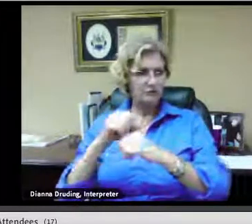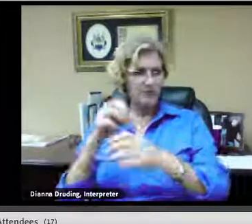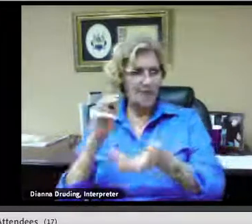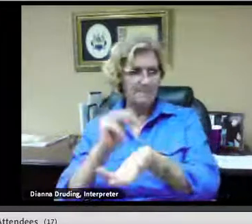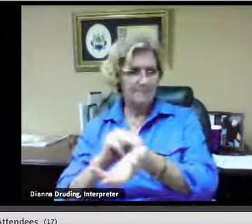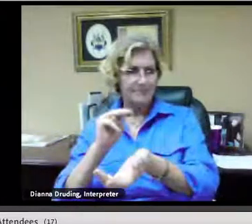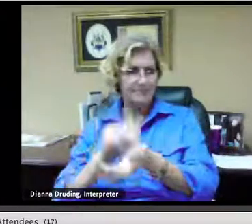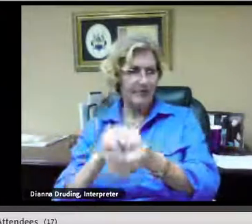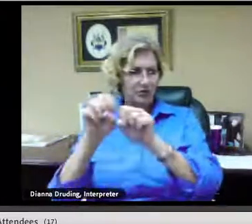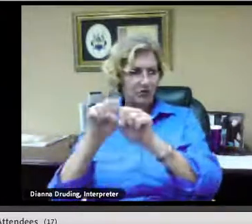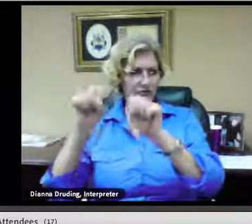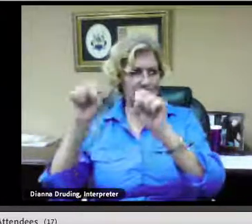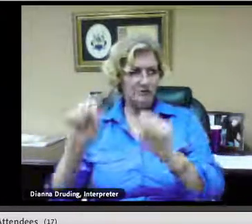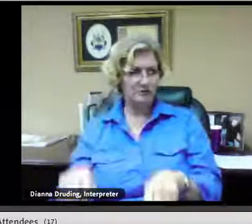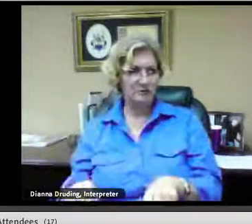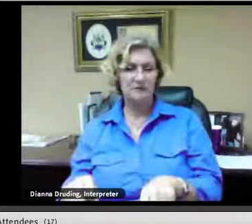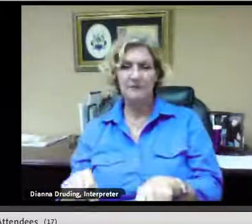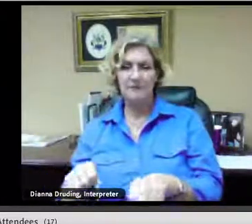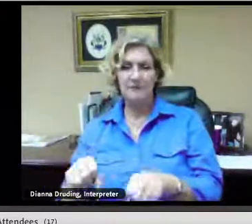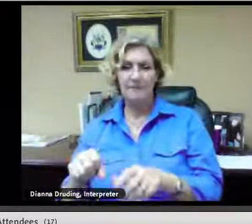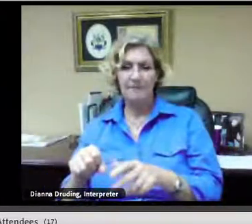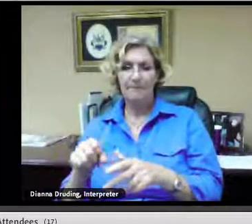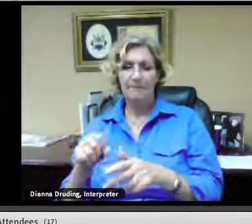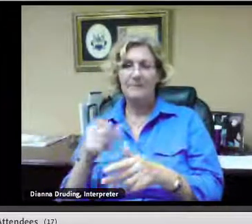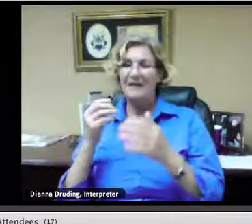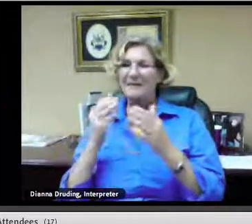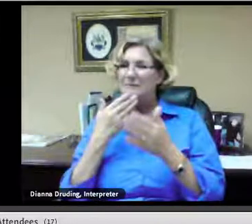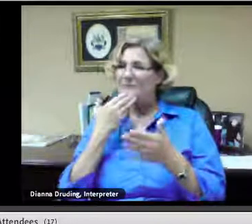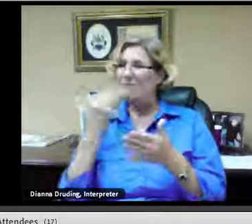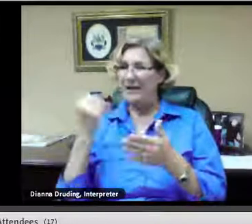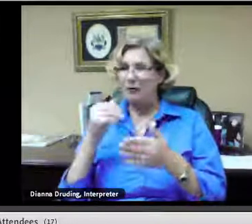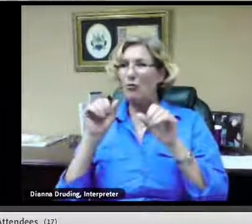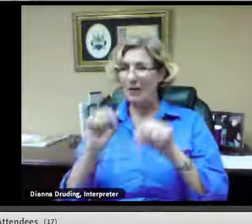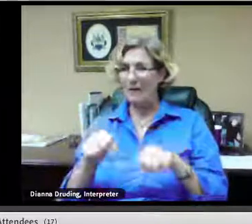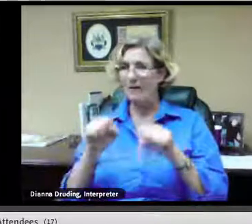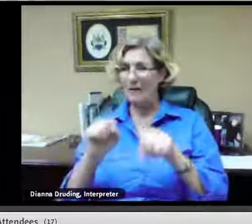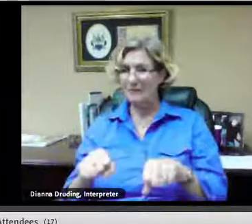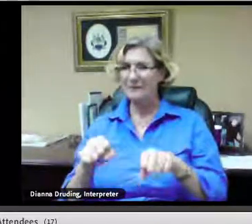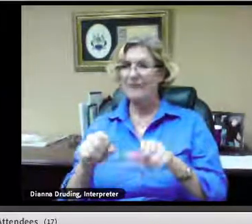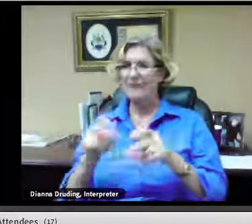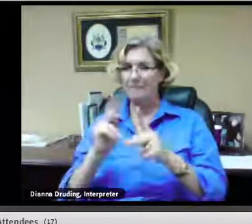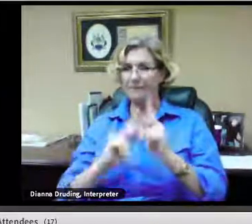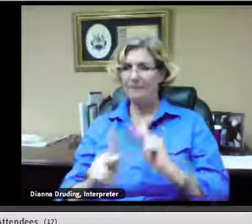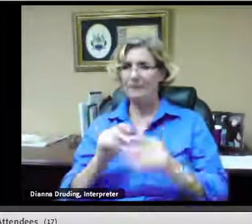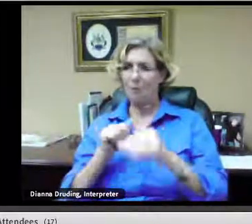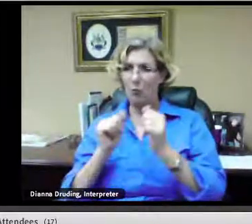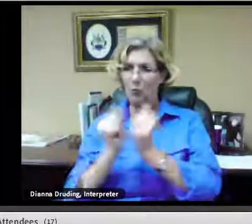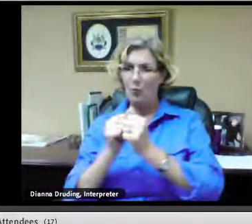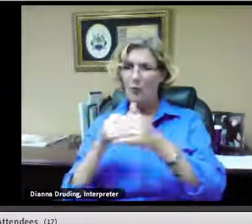and serve people with disabilities. You think it'd be the other way around, but it's really not.